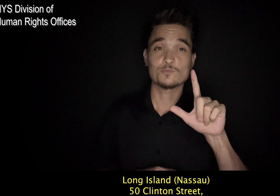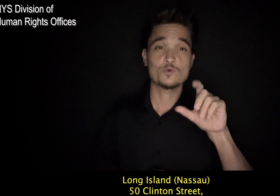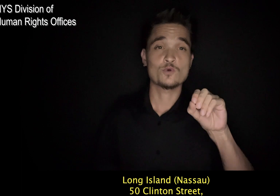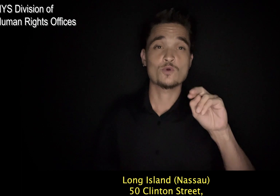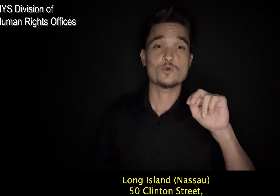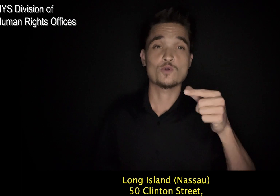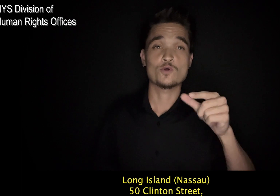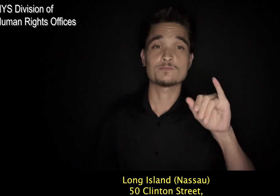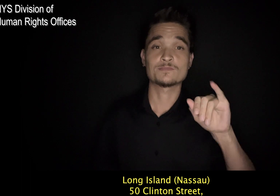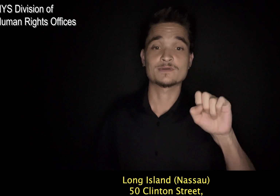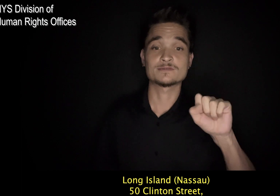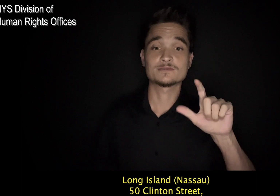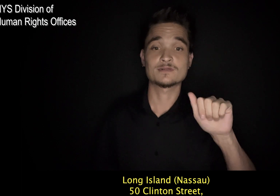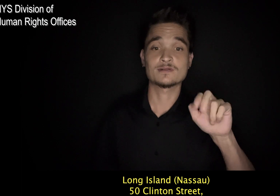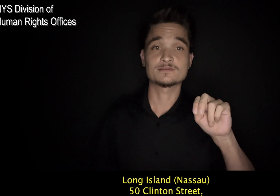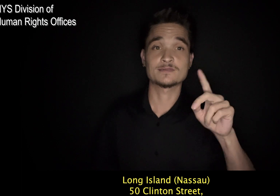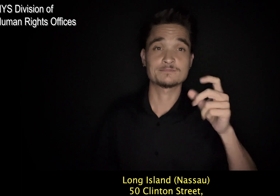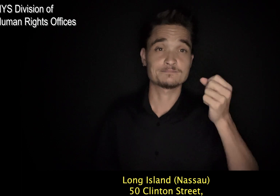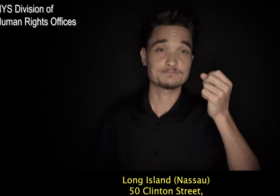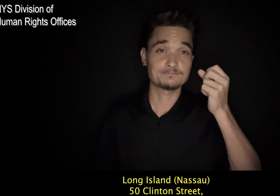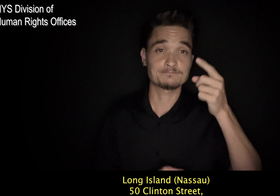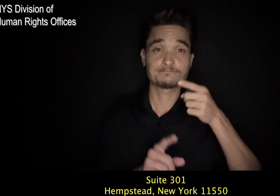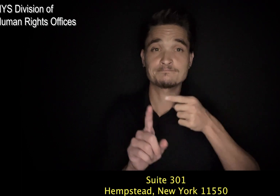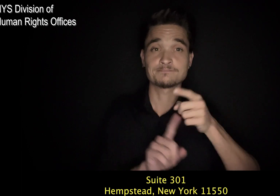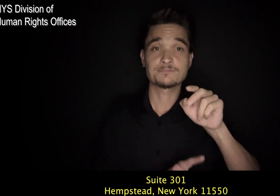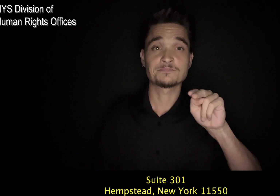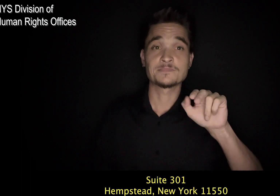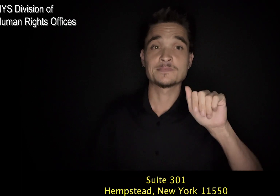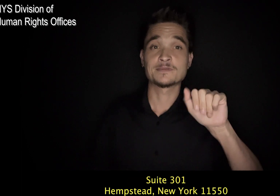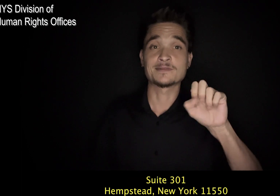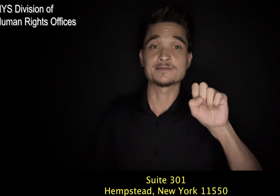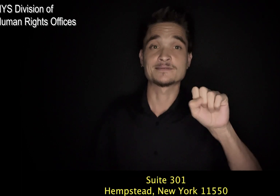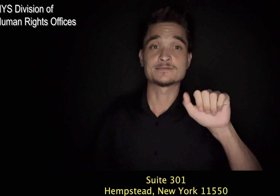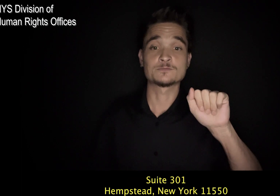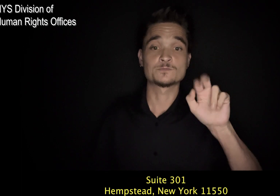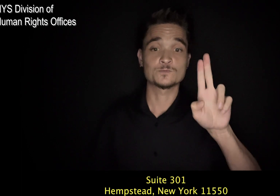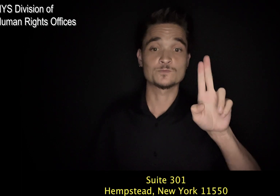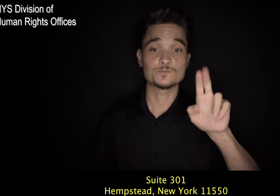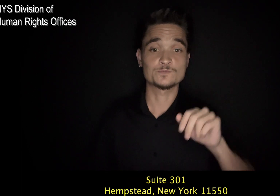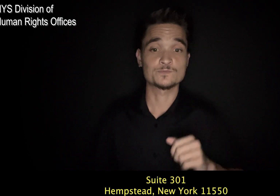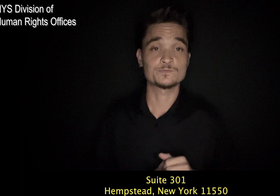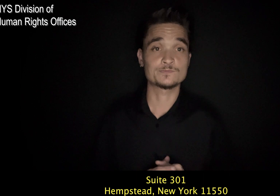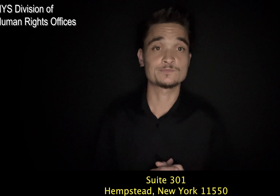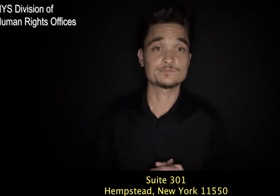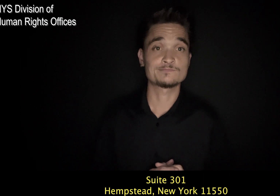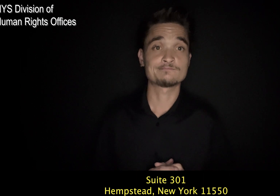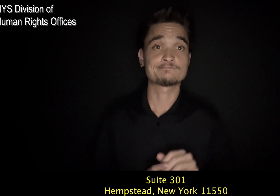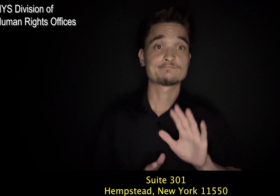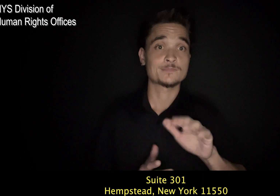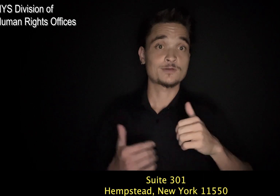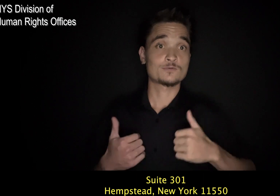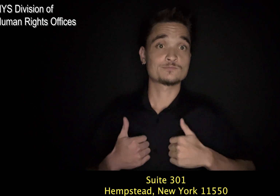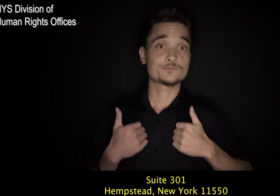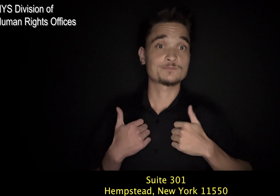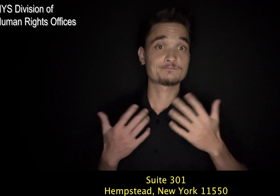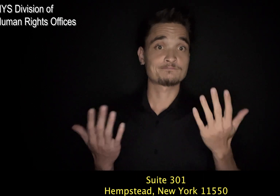Long Island (Nassau) 50 Clinton Street, Suite 301 Hempstead, New York 11550